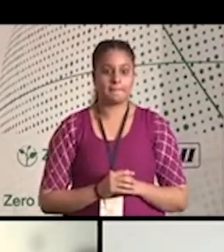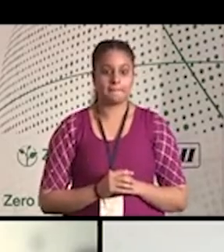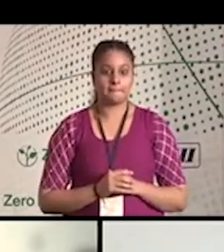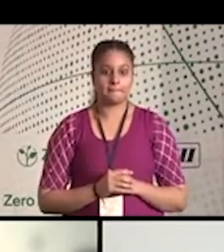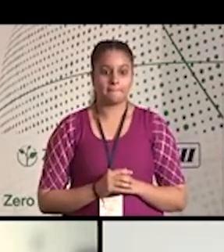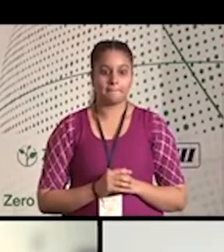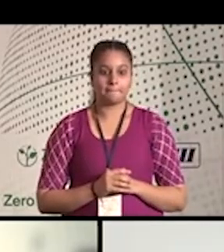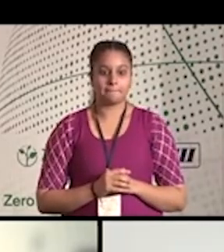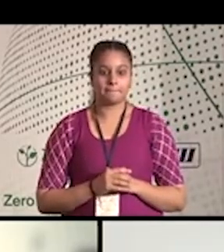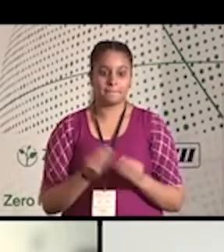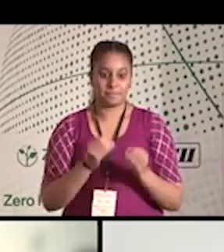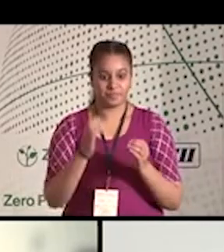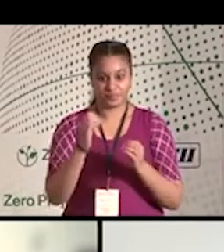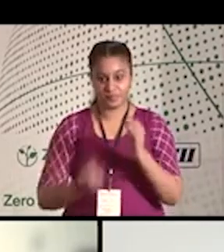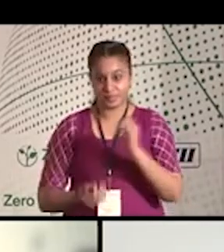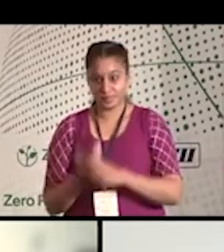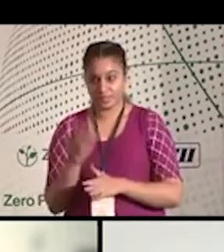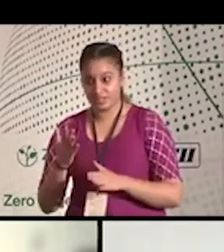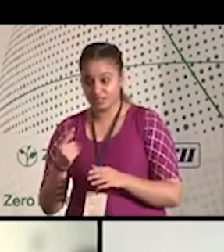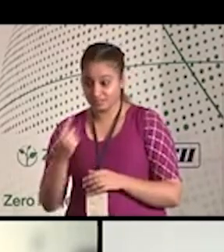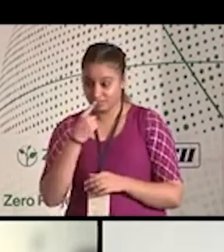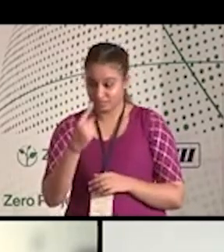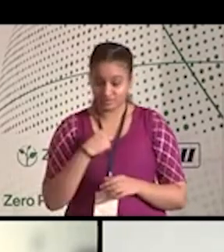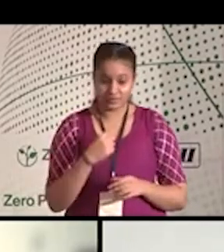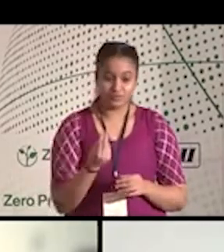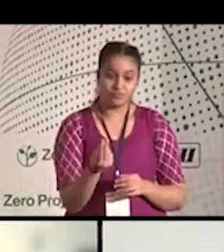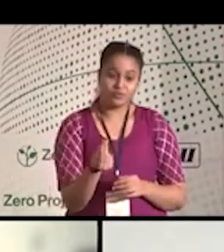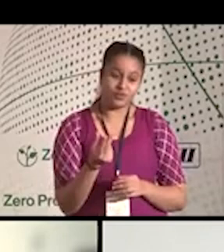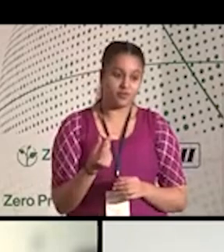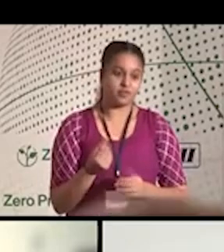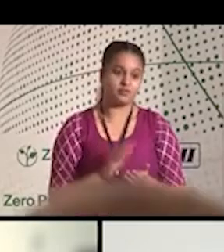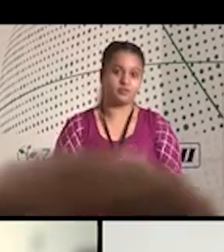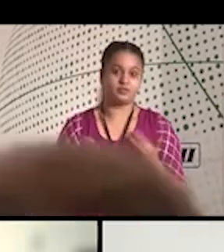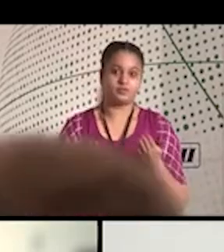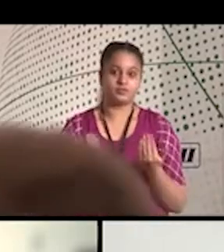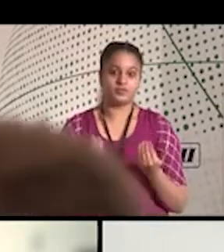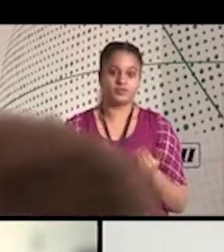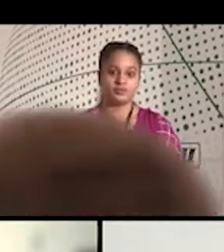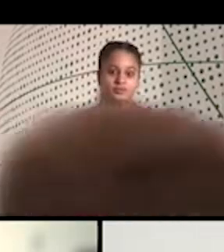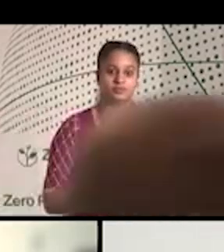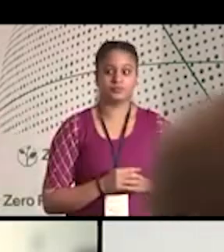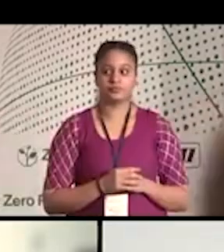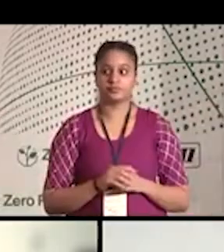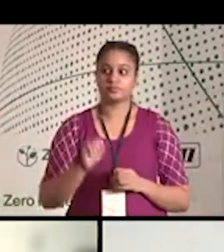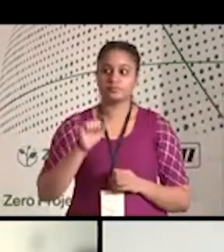and the organizers have just told me that we have to wrap it up. So if you allow on your behalf,